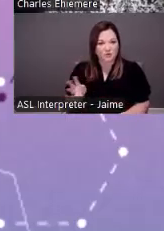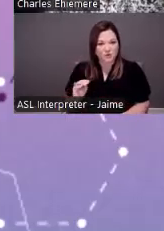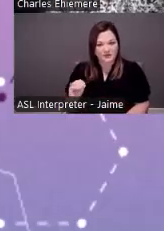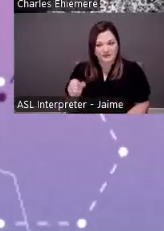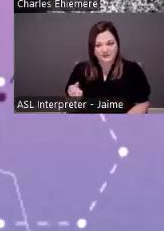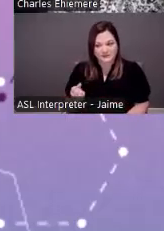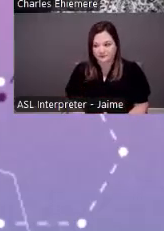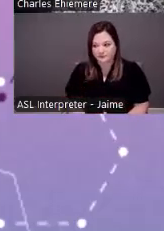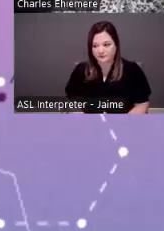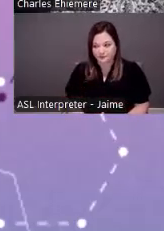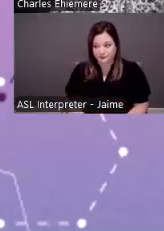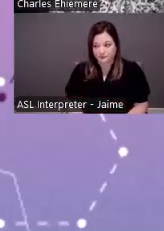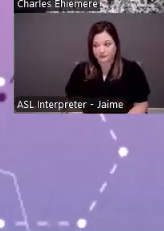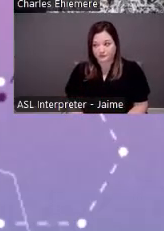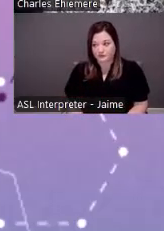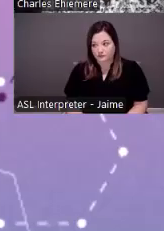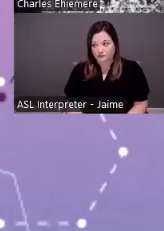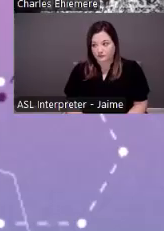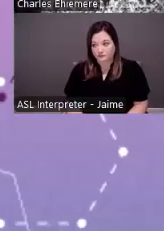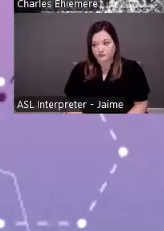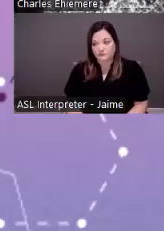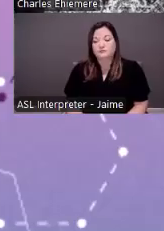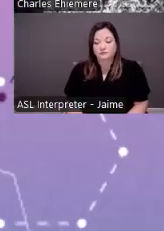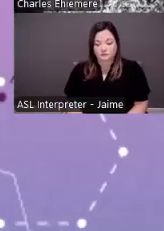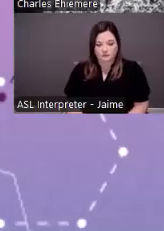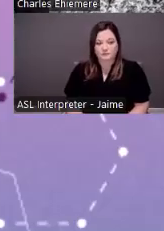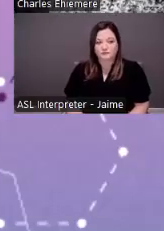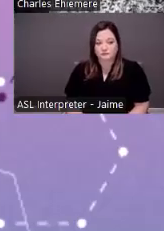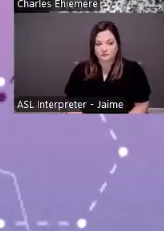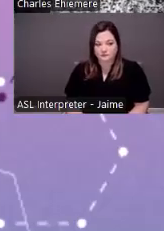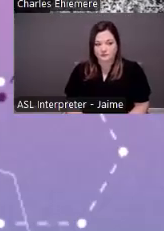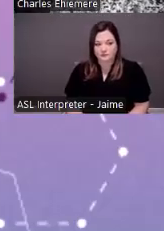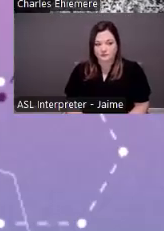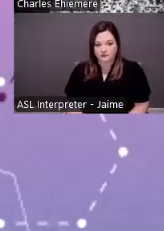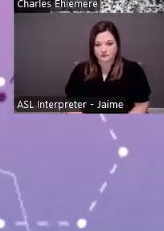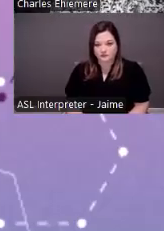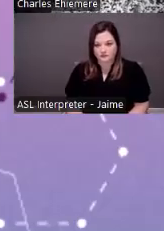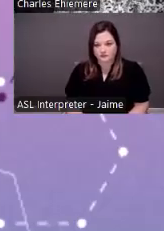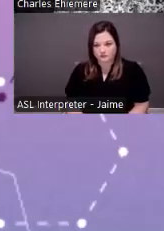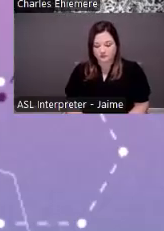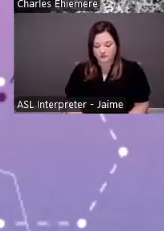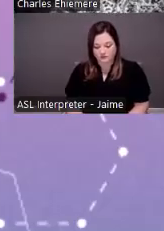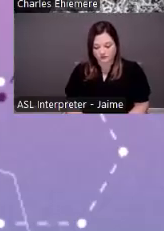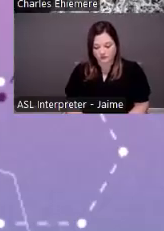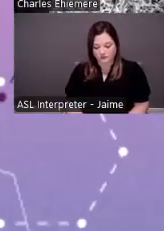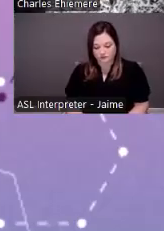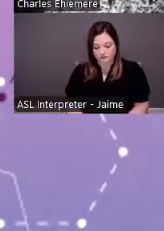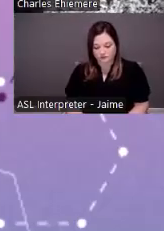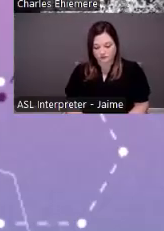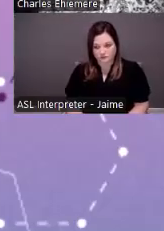So basically, we'll just swing into this presentation.